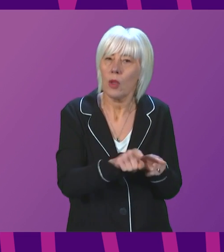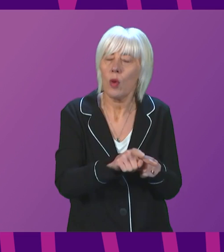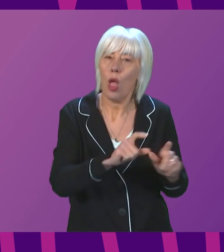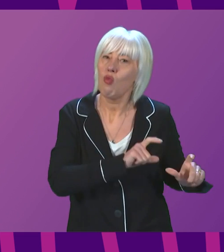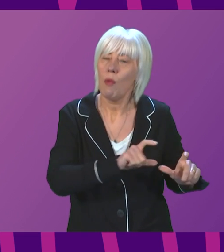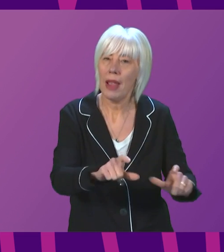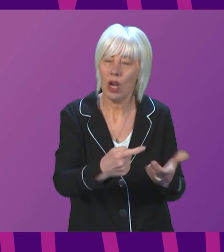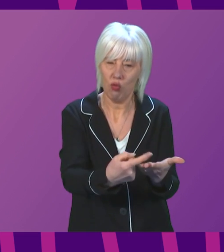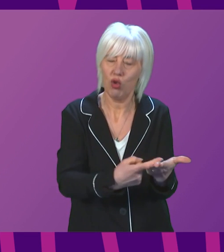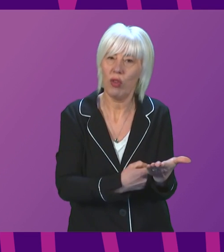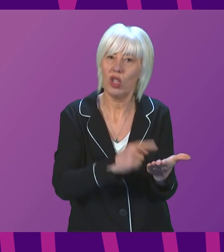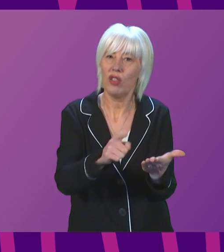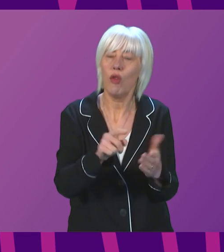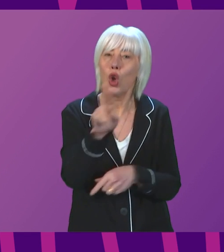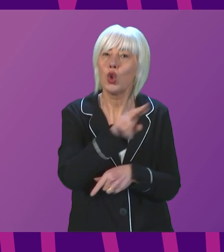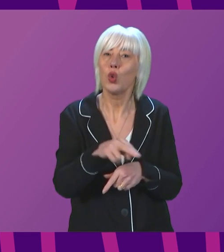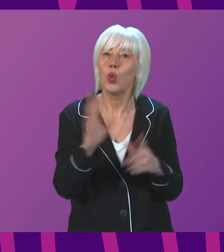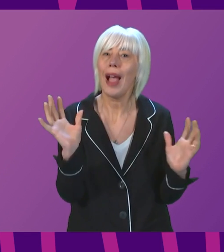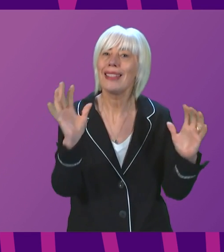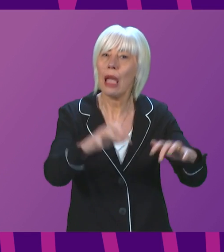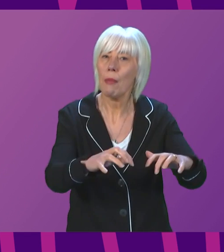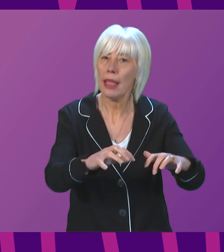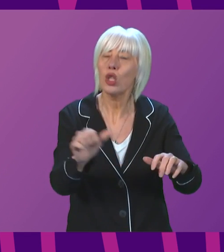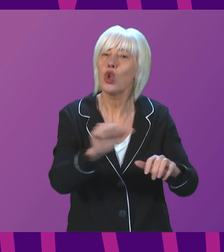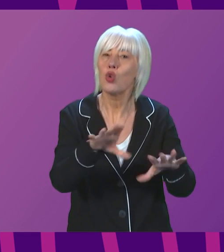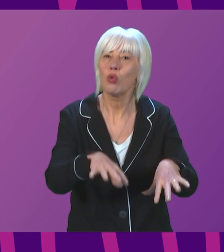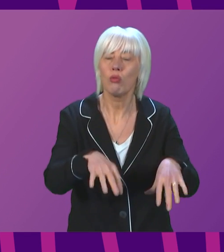restrictions on school assemblies should be lifted, and that school visits that are linked